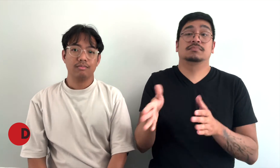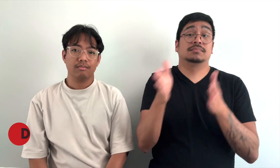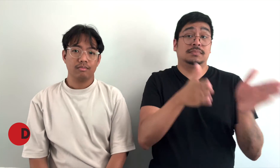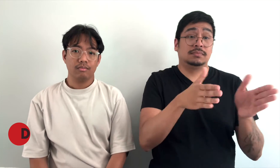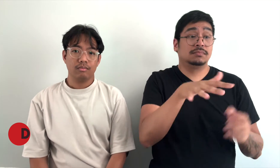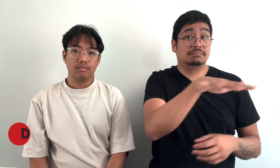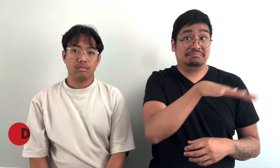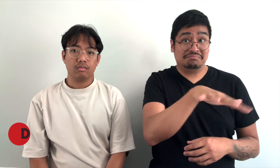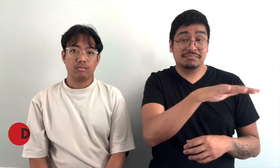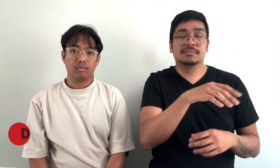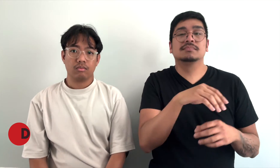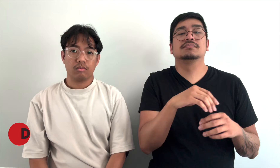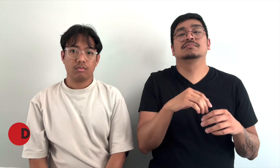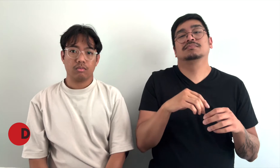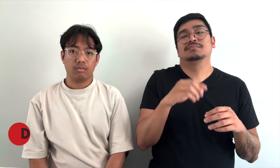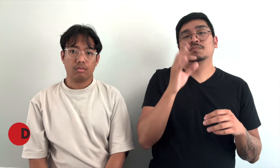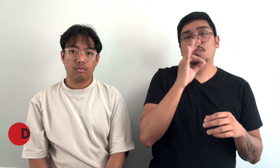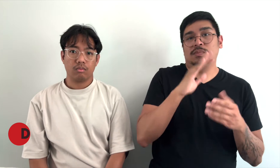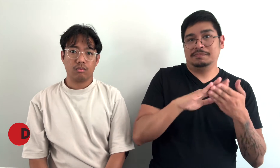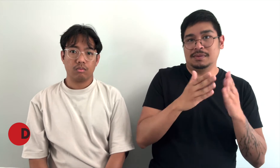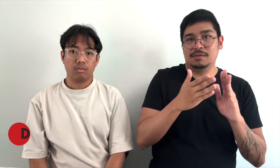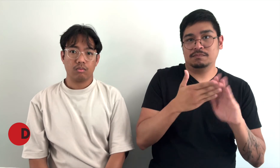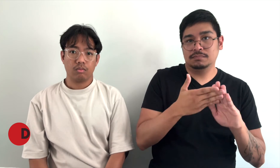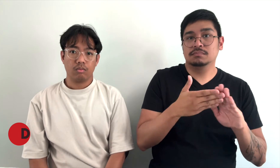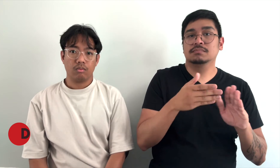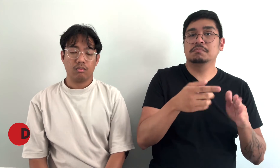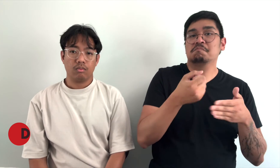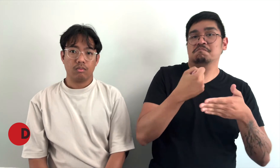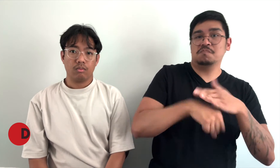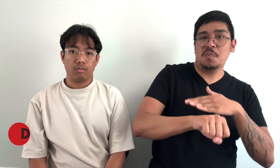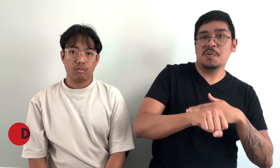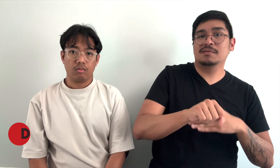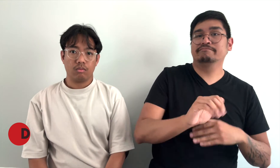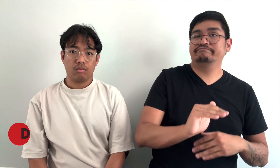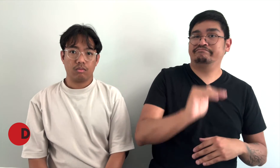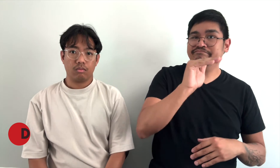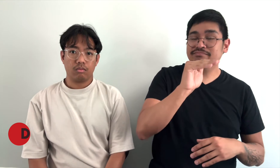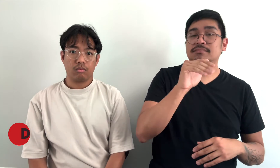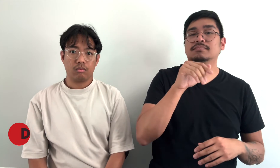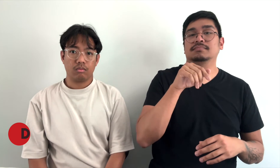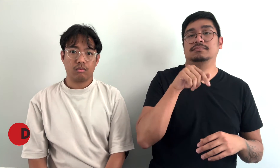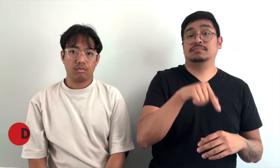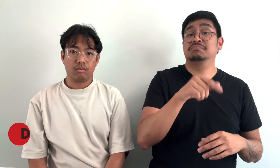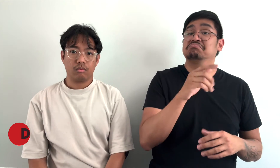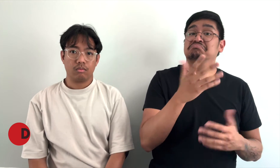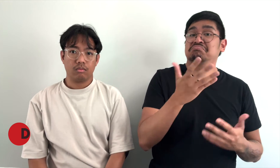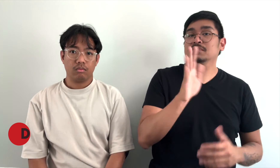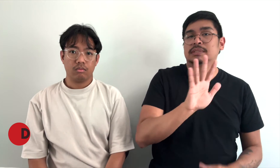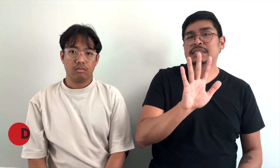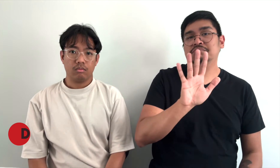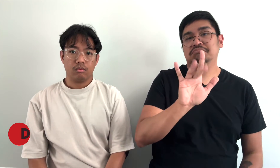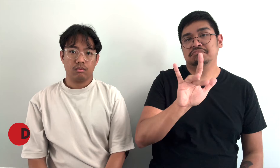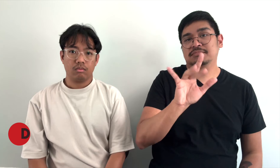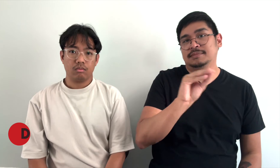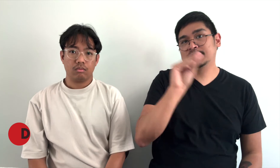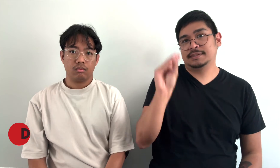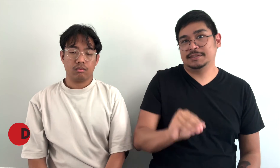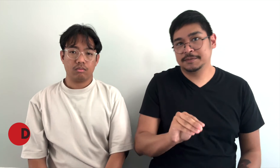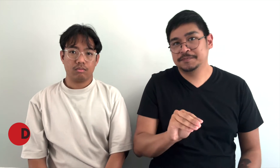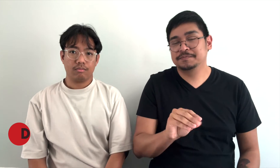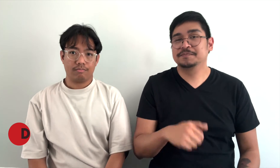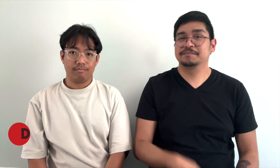Filipinos born here in Canada account for about 25%.